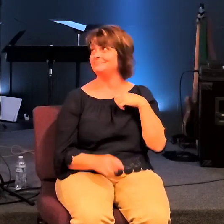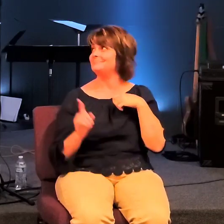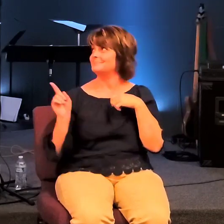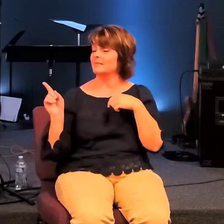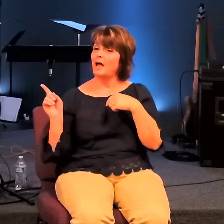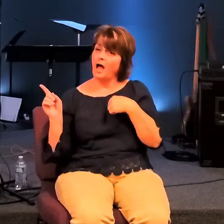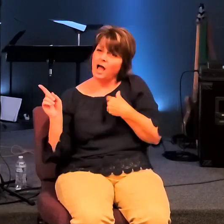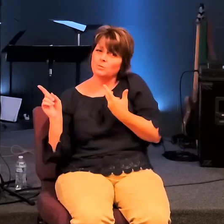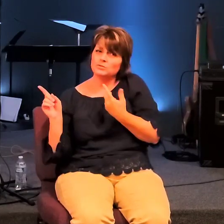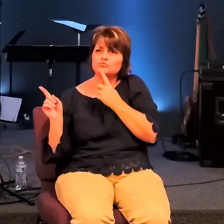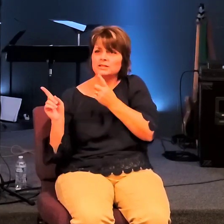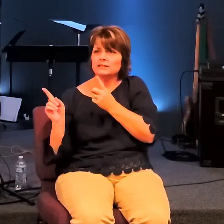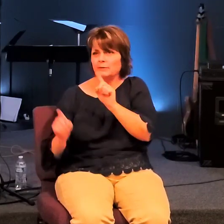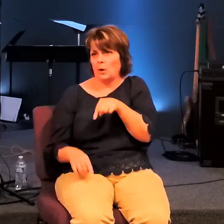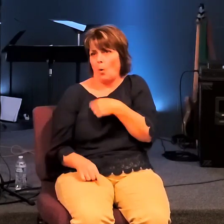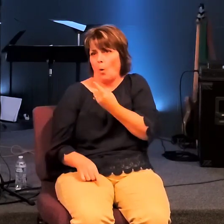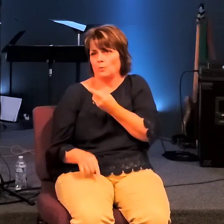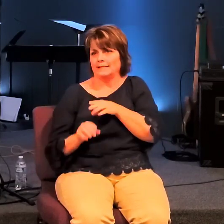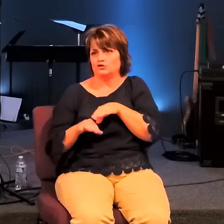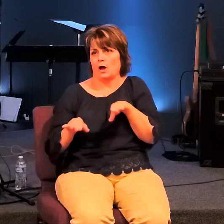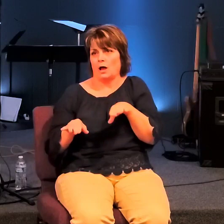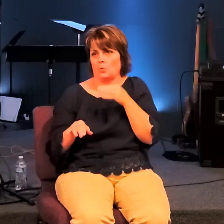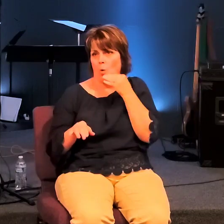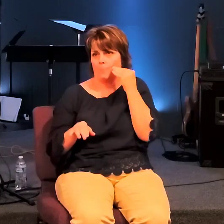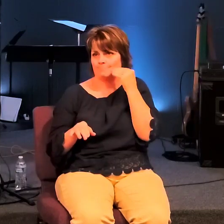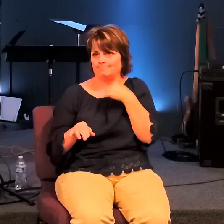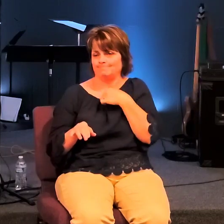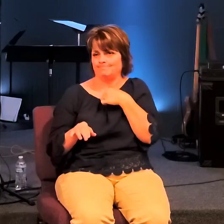an older brother and sister they were already out of the house by the time I came to self